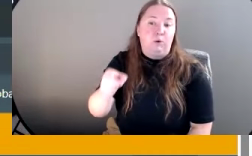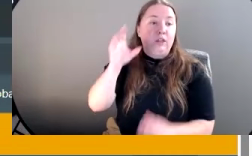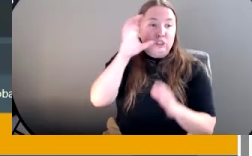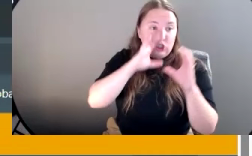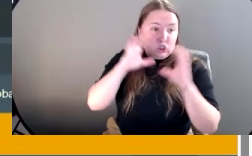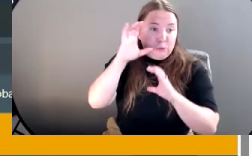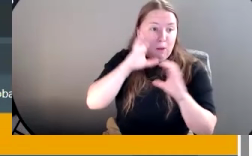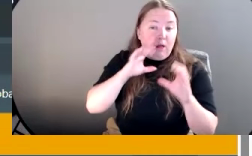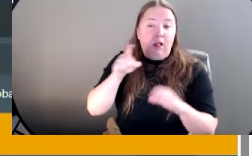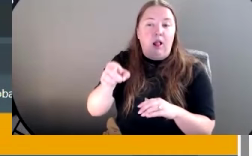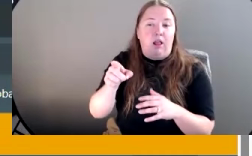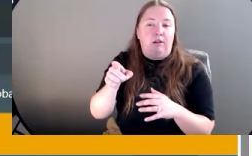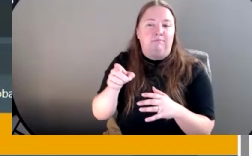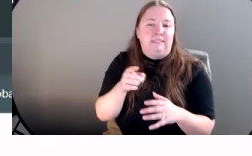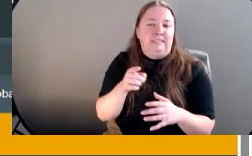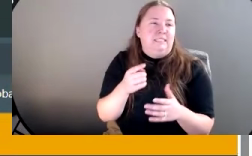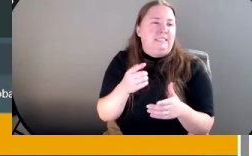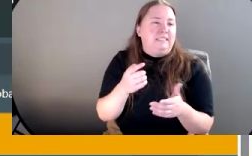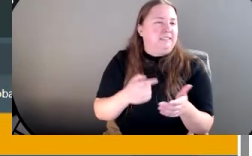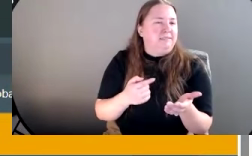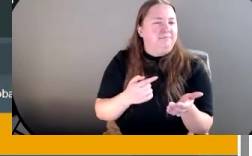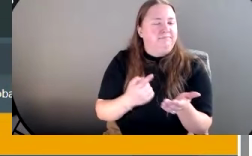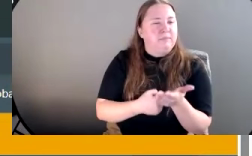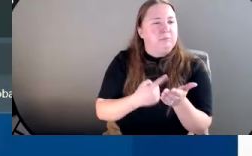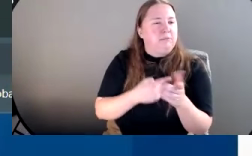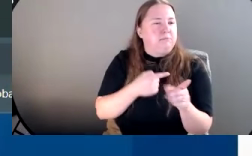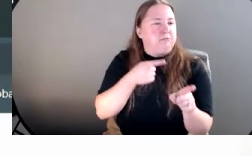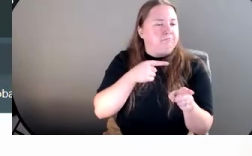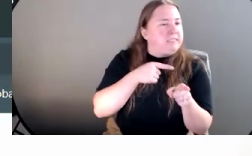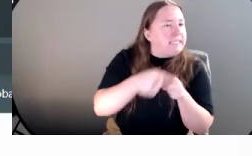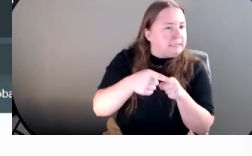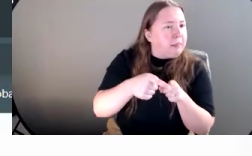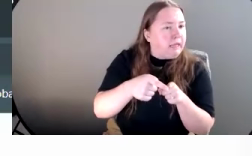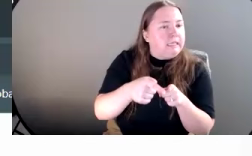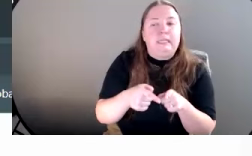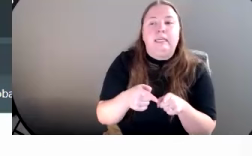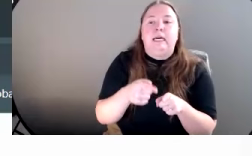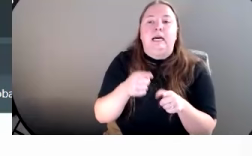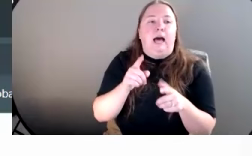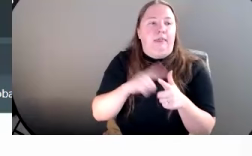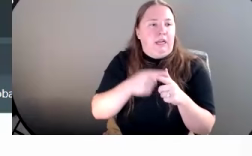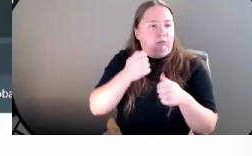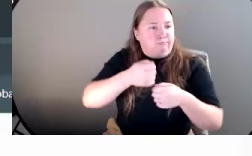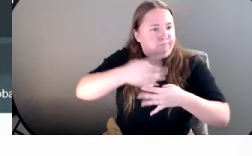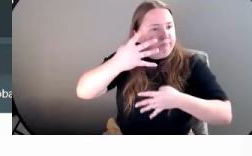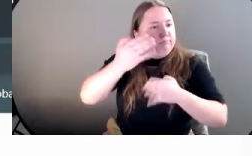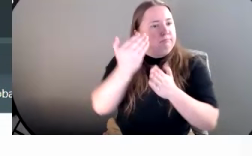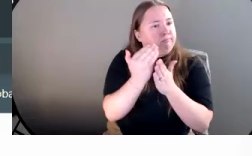Sometimes I just go to the discipline, and then it'll list out those disciplines in alphabetical order.